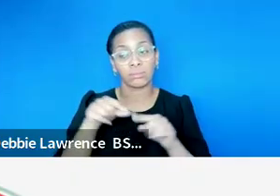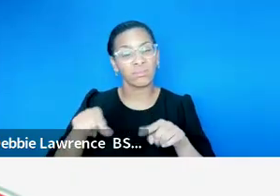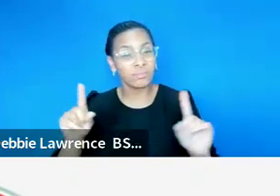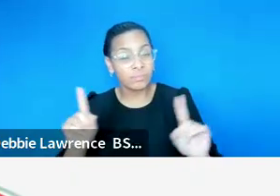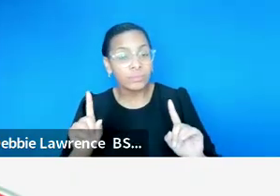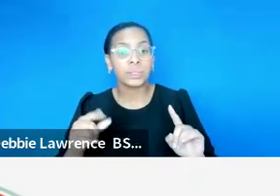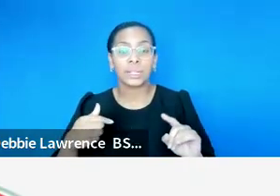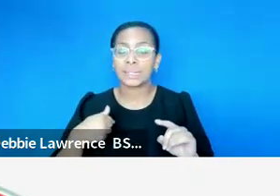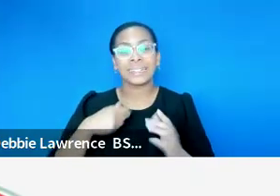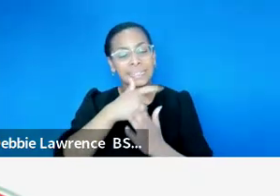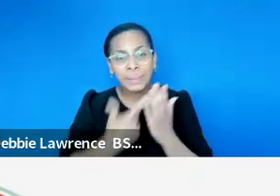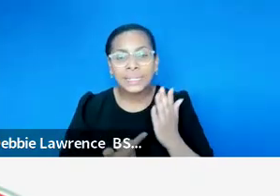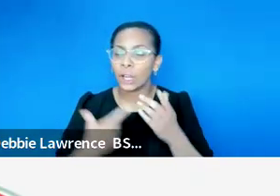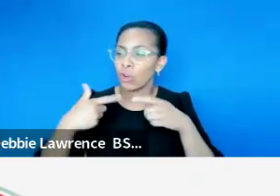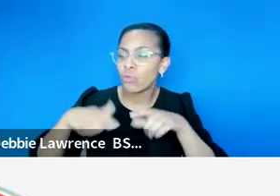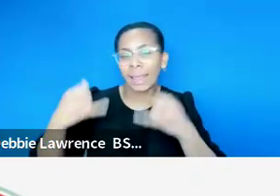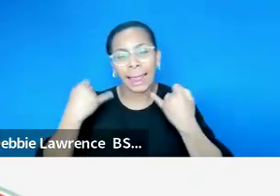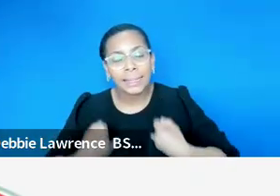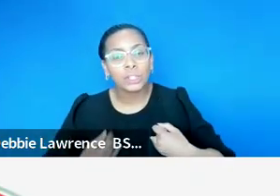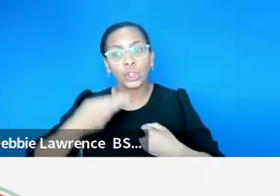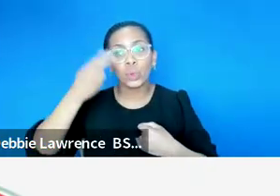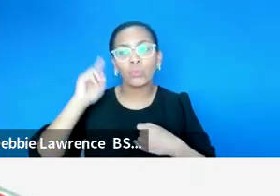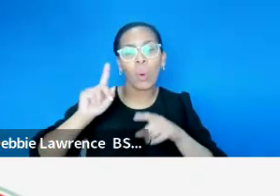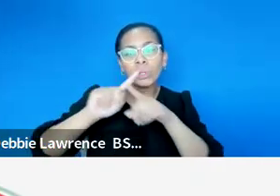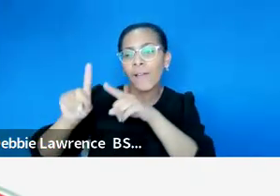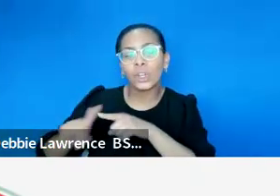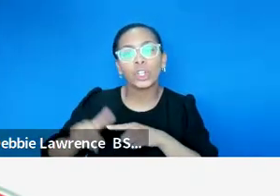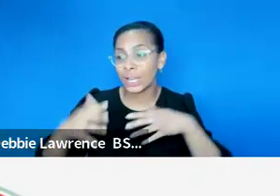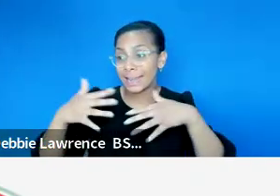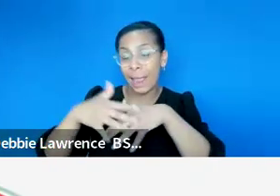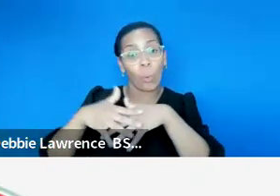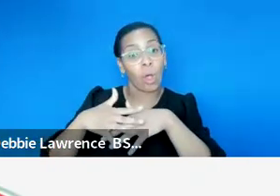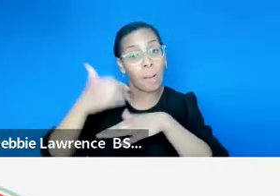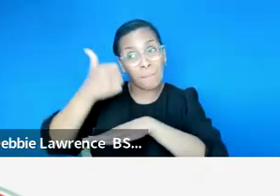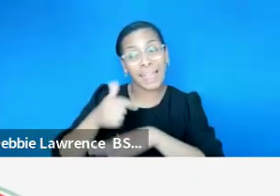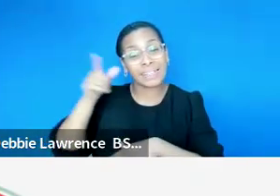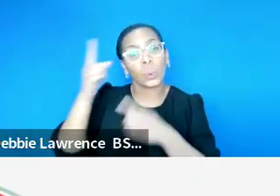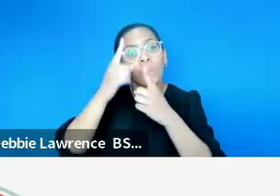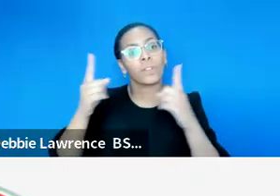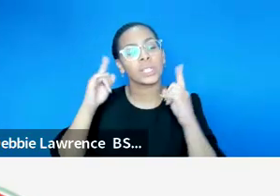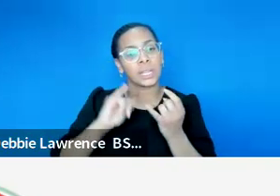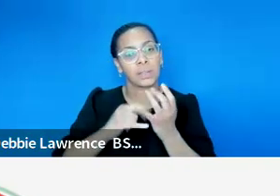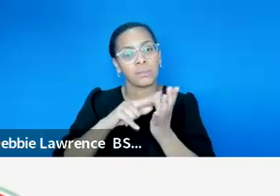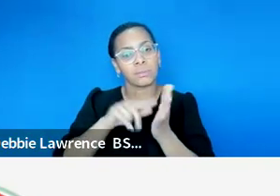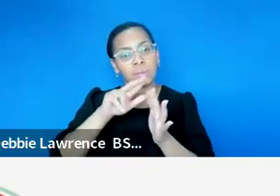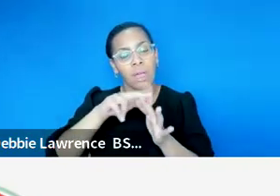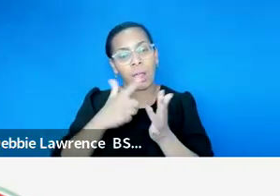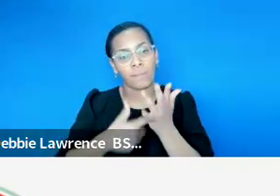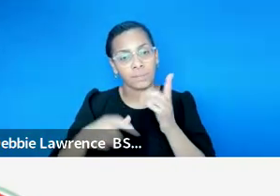chronic illness, and neurodivergent colleague network at the University of Salford. So we work with all colleagues,